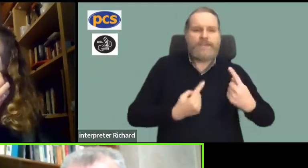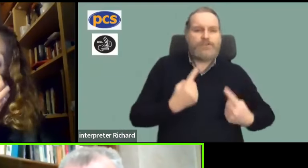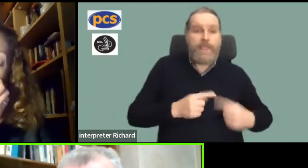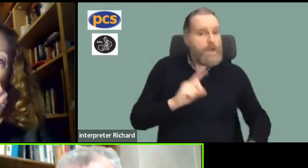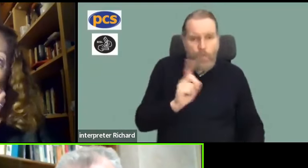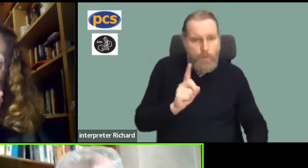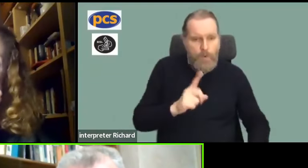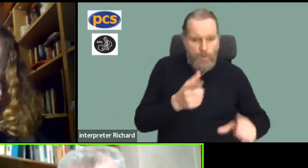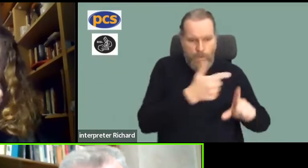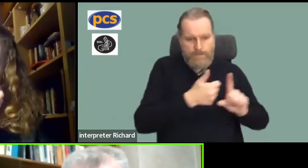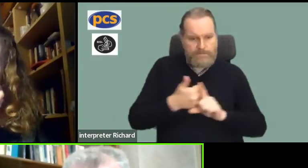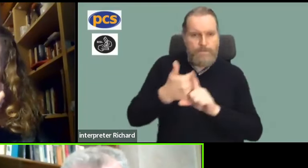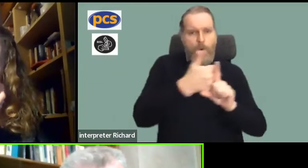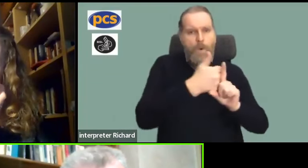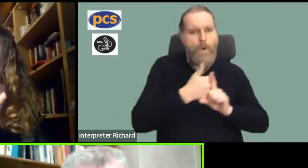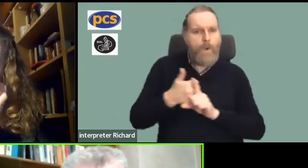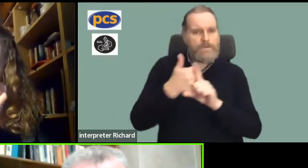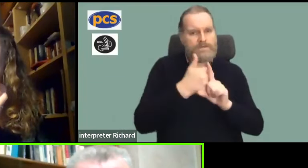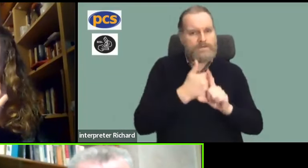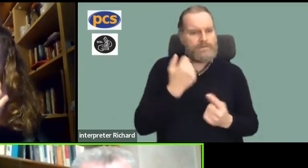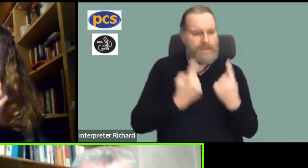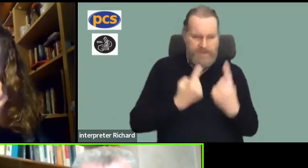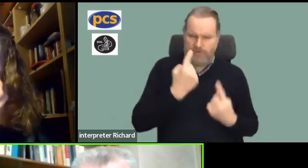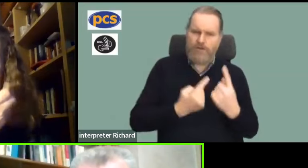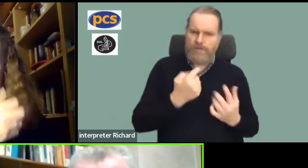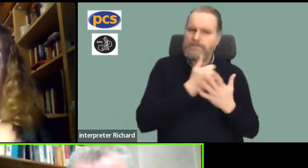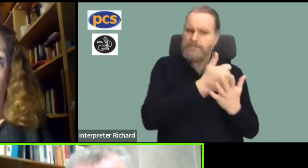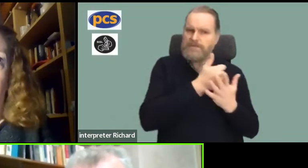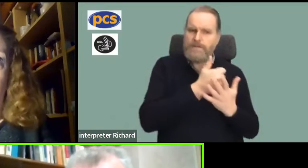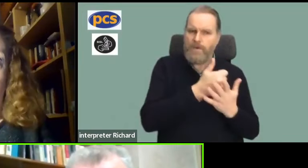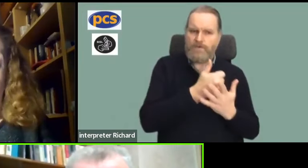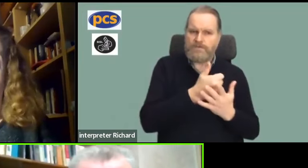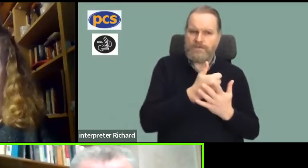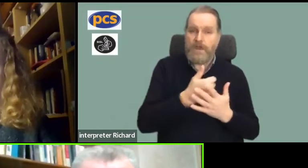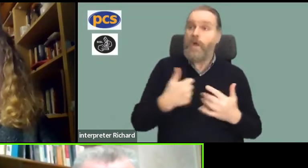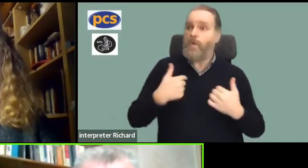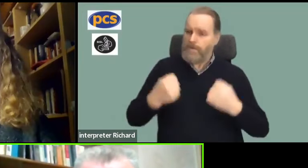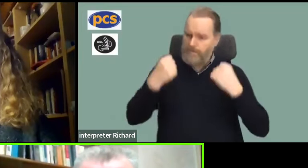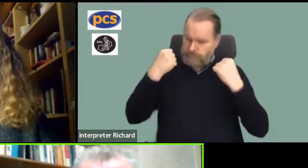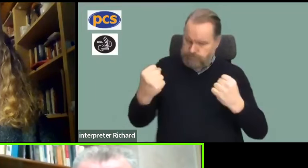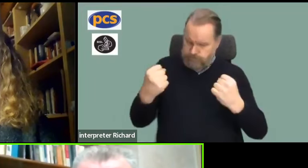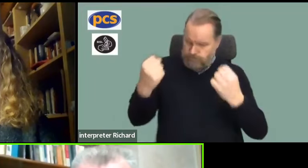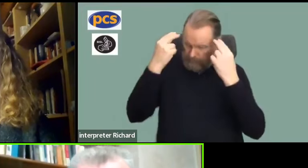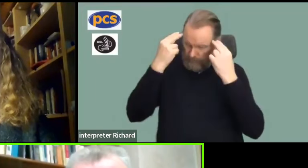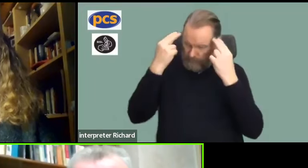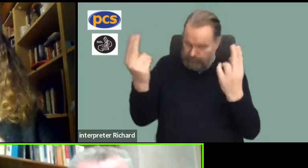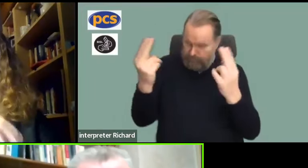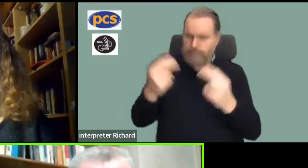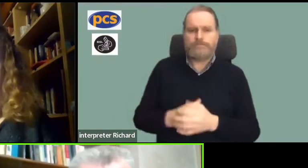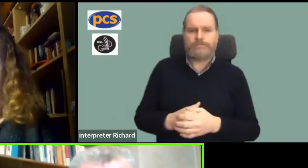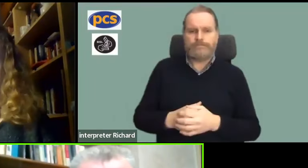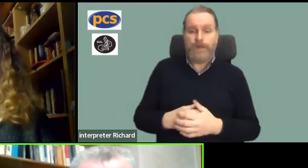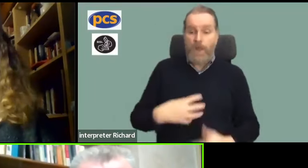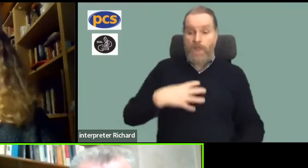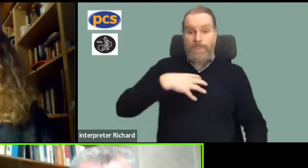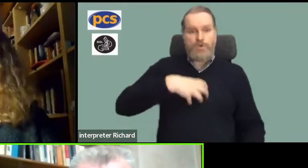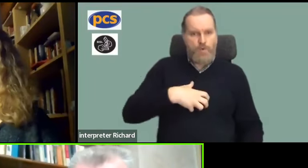what they was That is what they will thrive on and that's what they will try to manipulate. However, they do to manipulate. they do it, and I think our answer has to be to that is